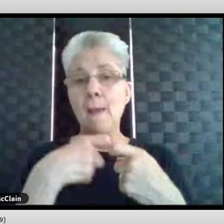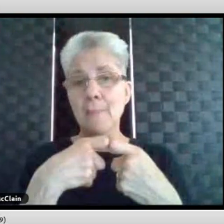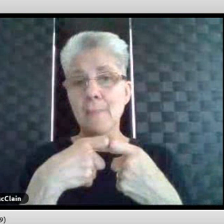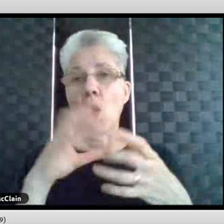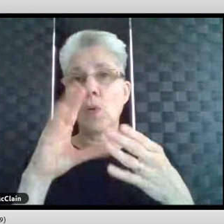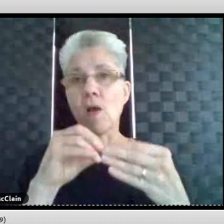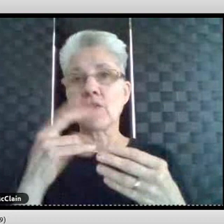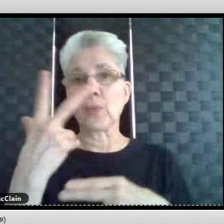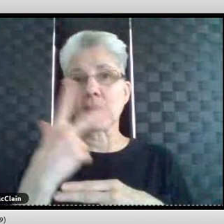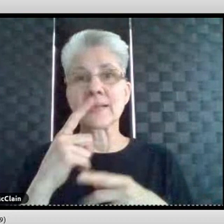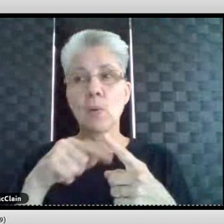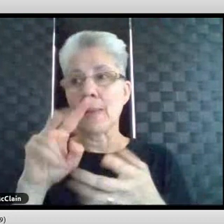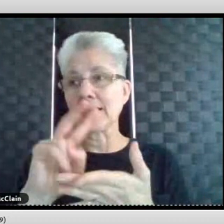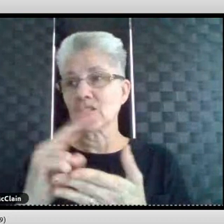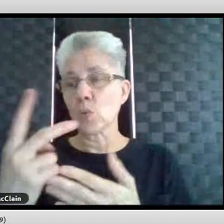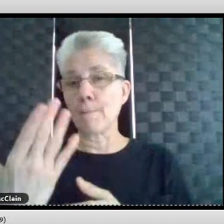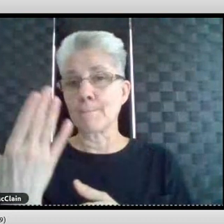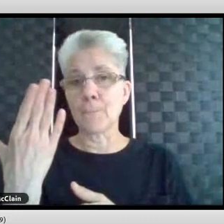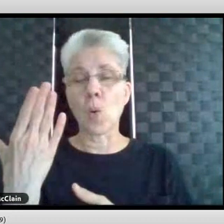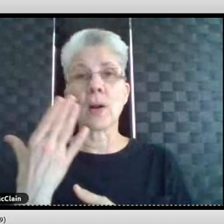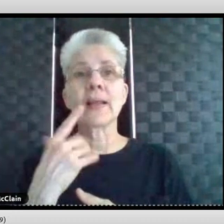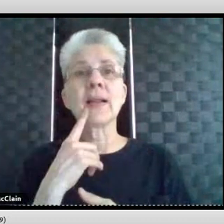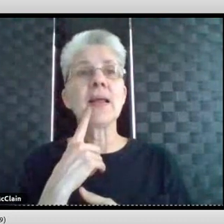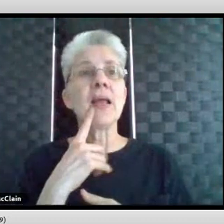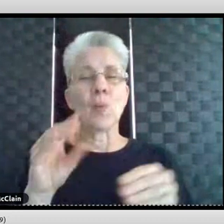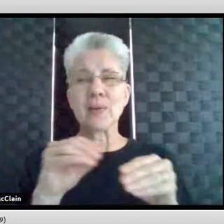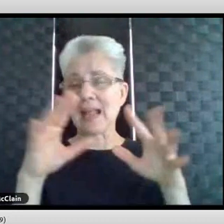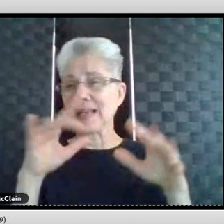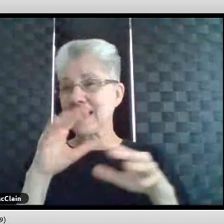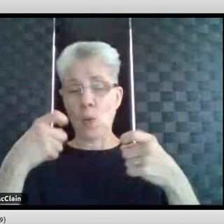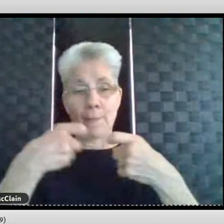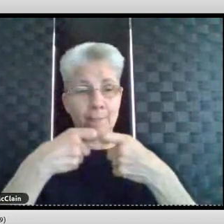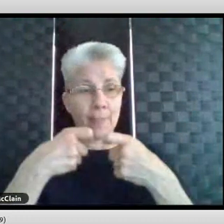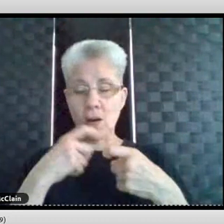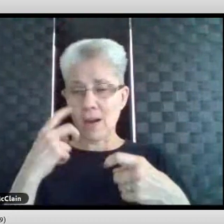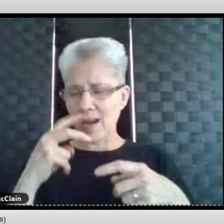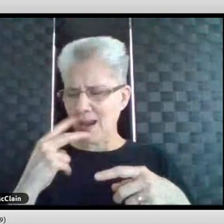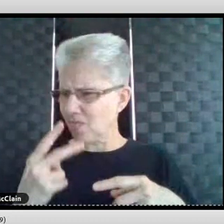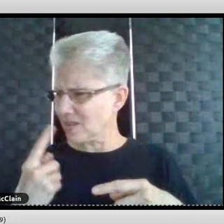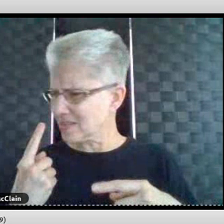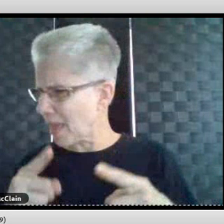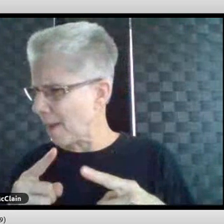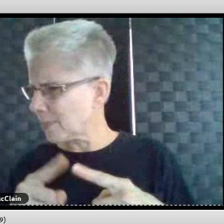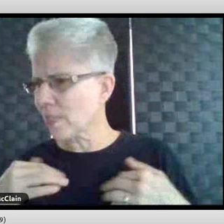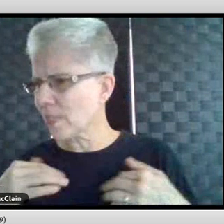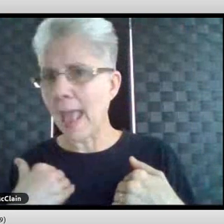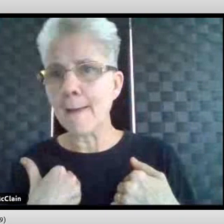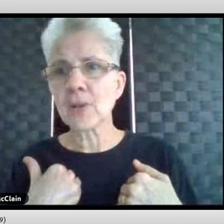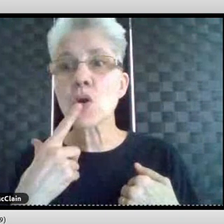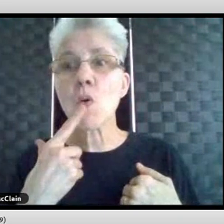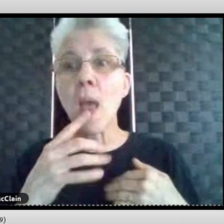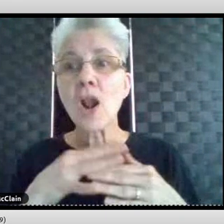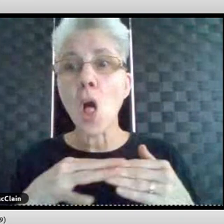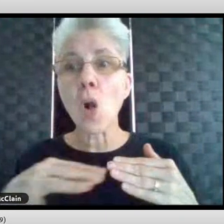and I went out to my kitchen one morning, once it got light because I didn't have any power, and I thought something had happened to one of the animals, because there was red all over my kitchen floor,